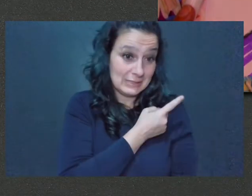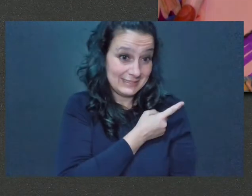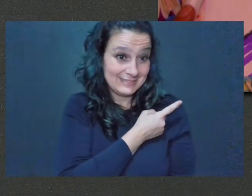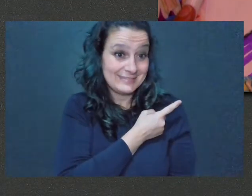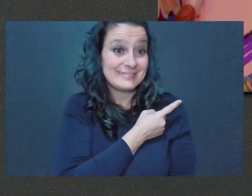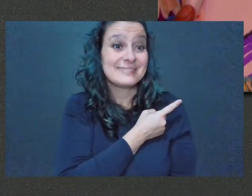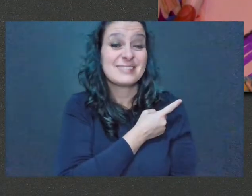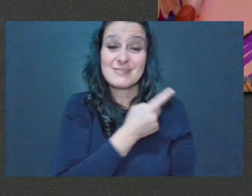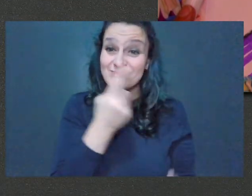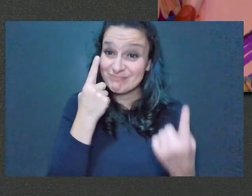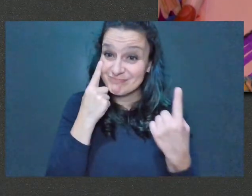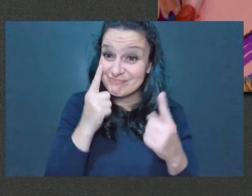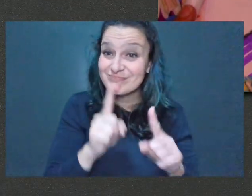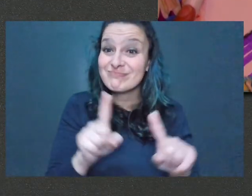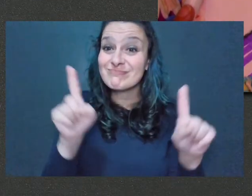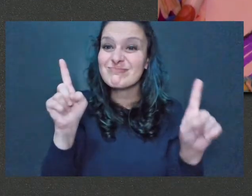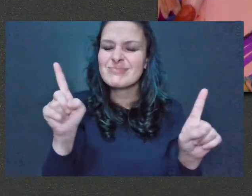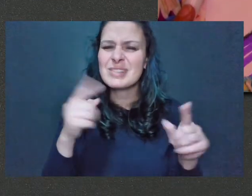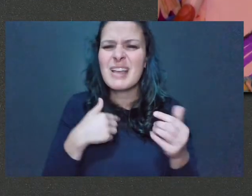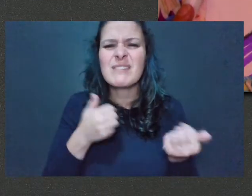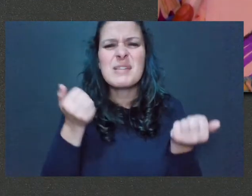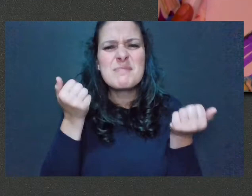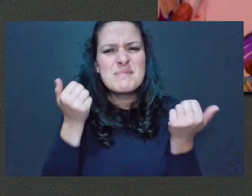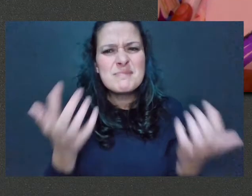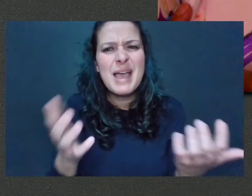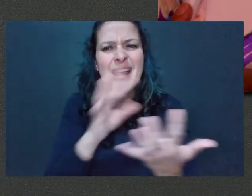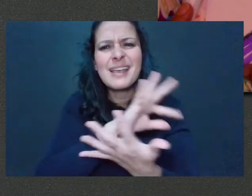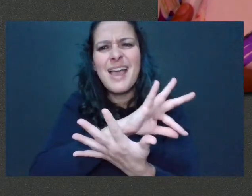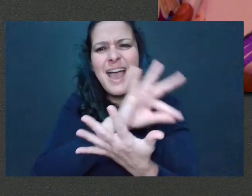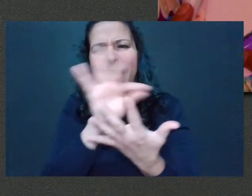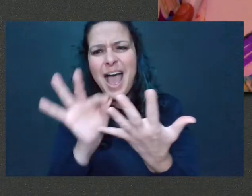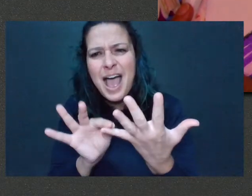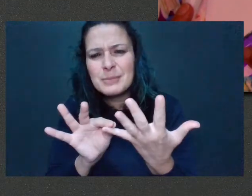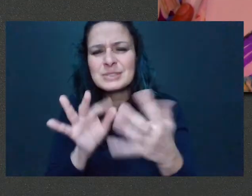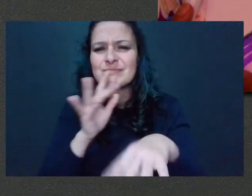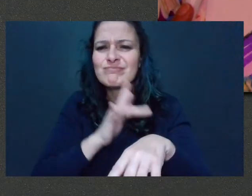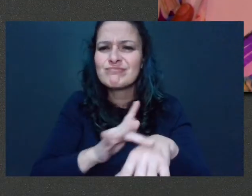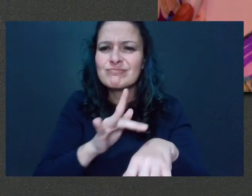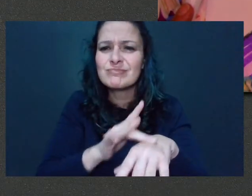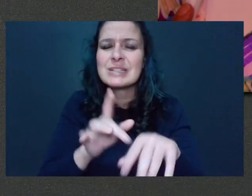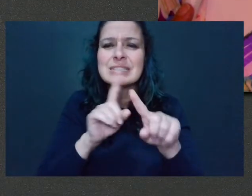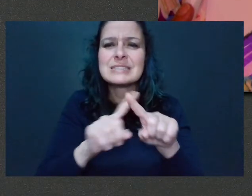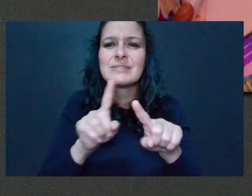And that works too. So we have a lot of different solutions